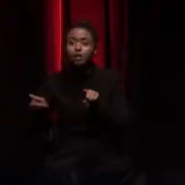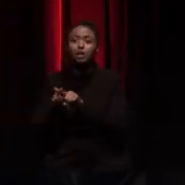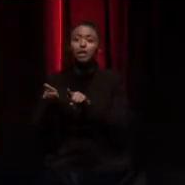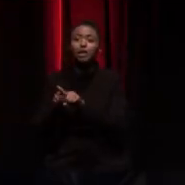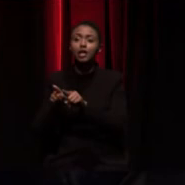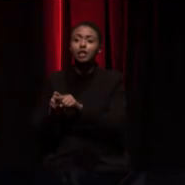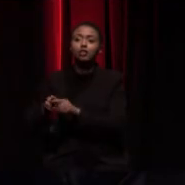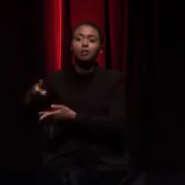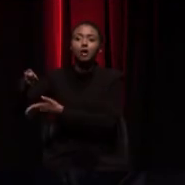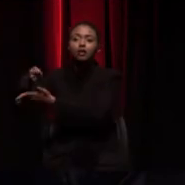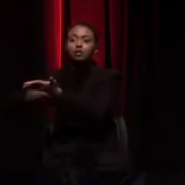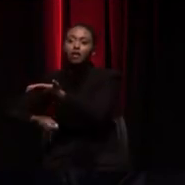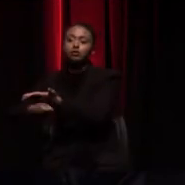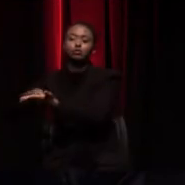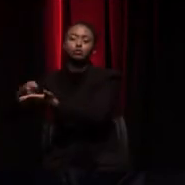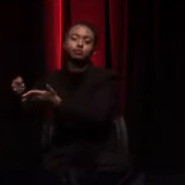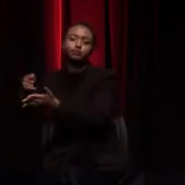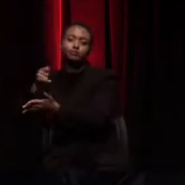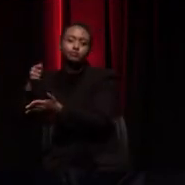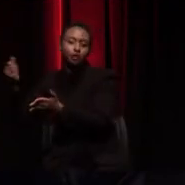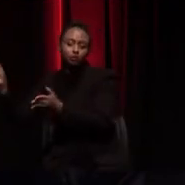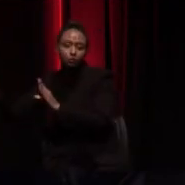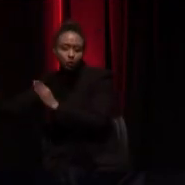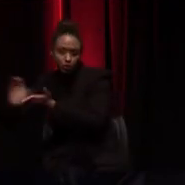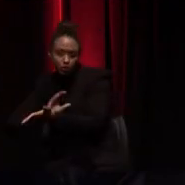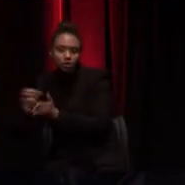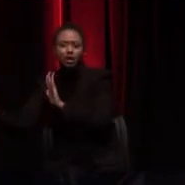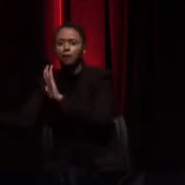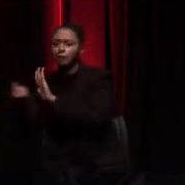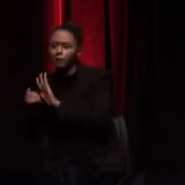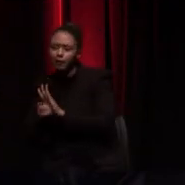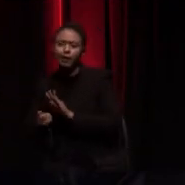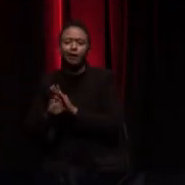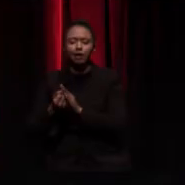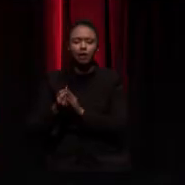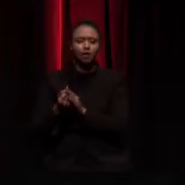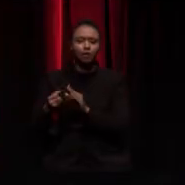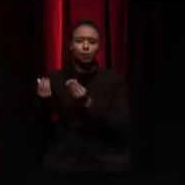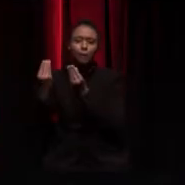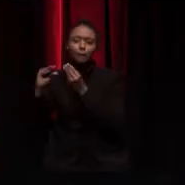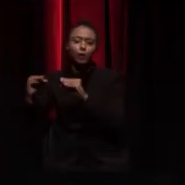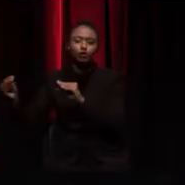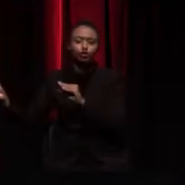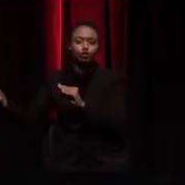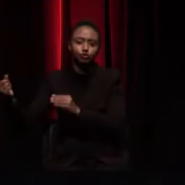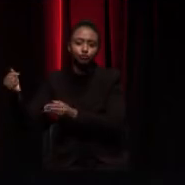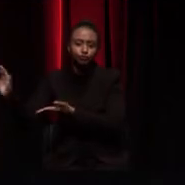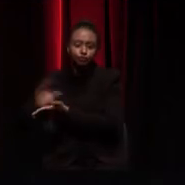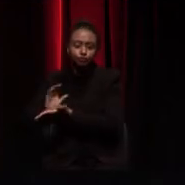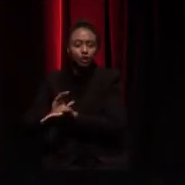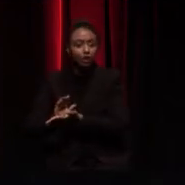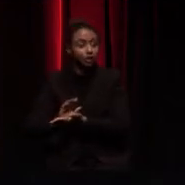Trademark content, infomercial, sponsored post expressions have entered the daily lives of